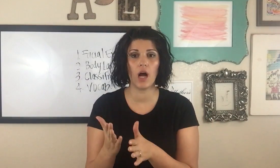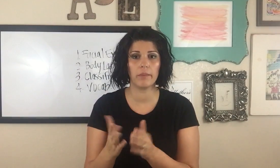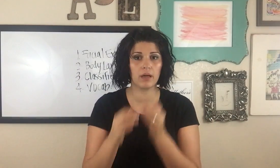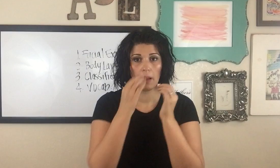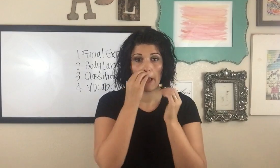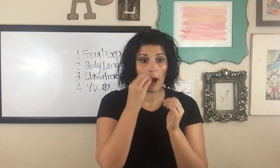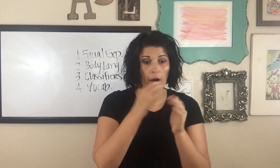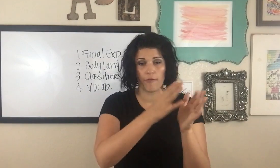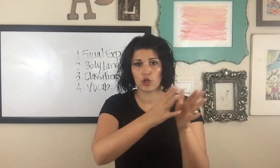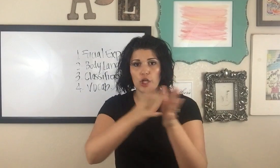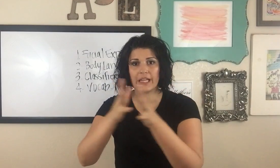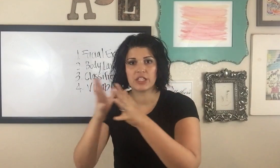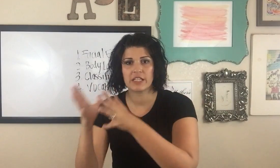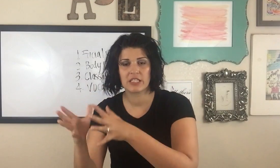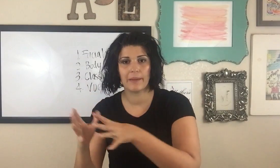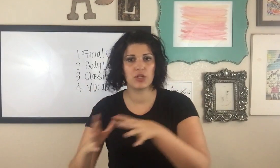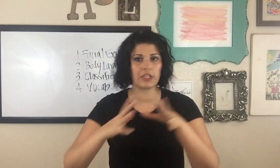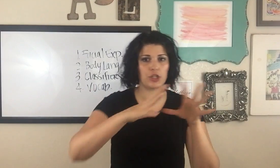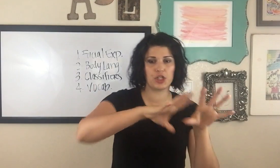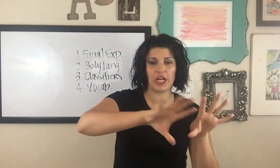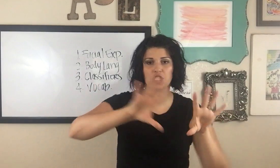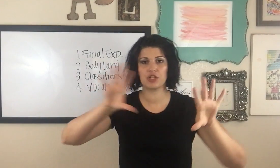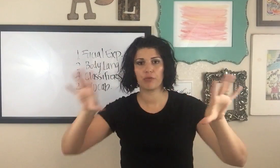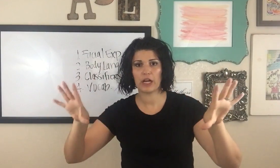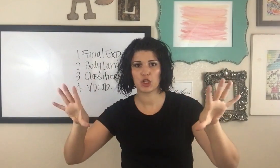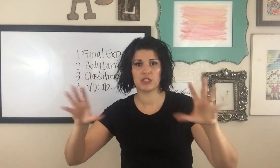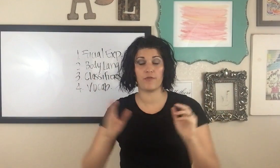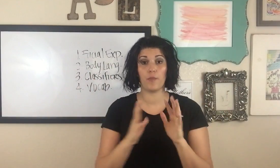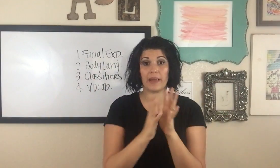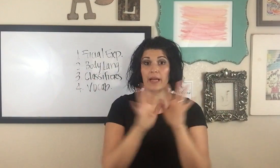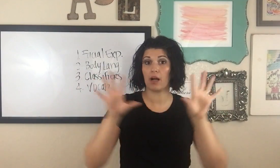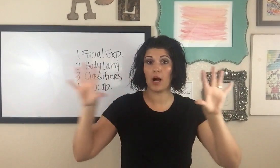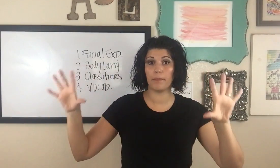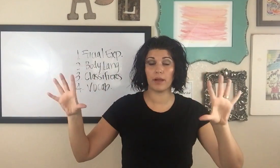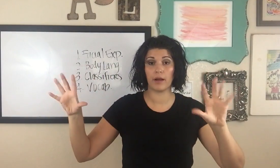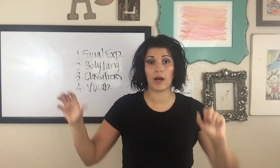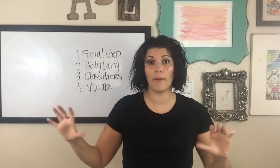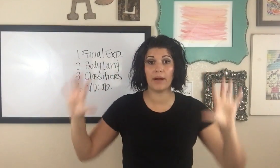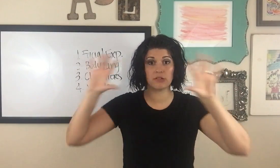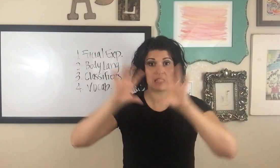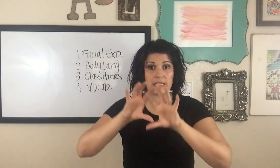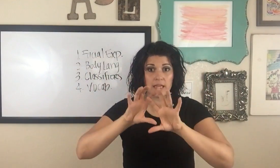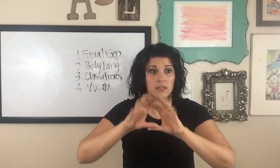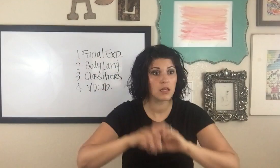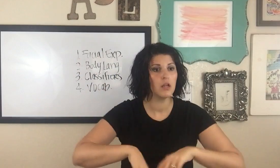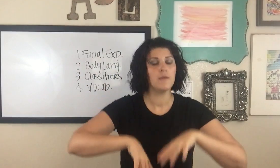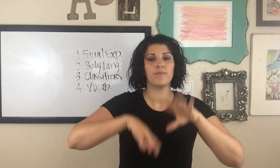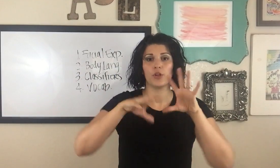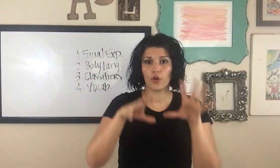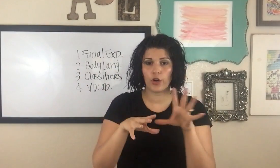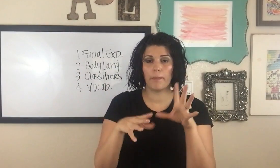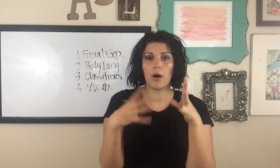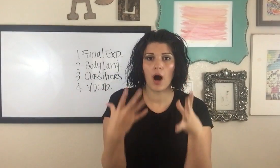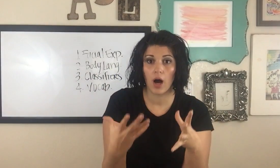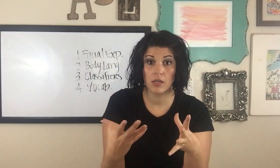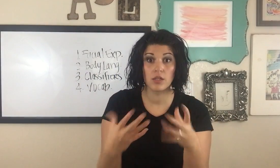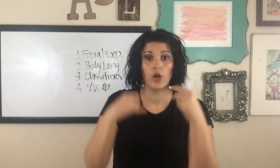comma. If you're changing subjects, are you changing directions? If you're making a comp, a compound sentence, you're gonna pause.